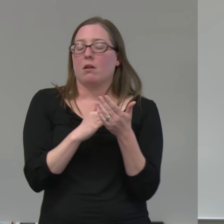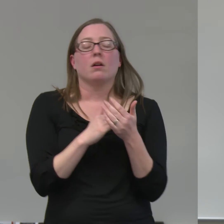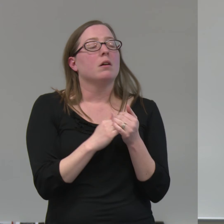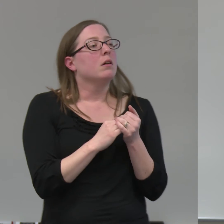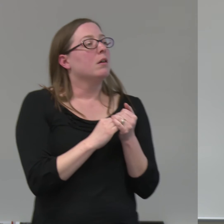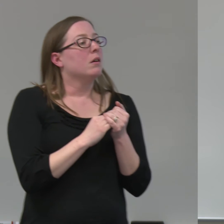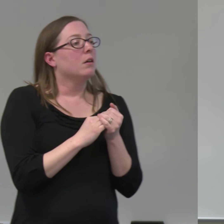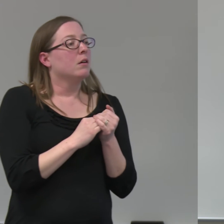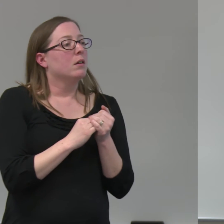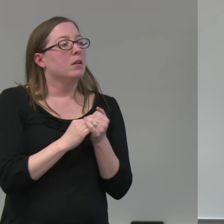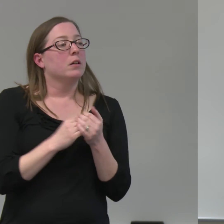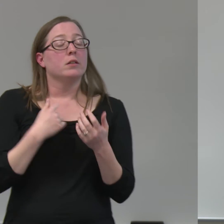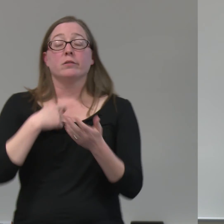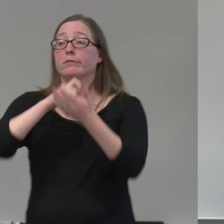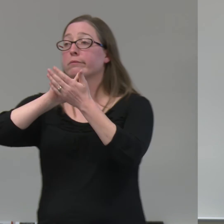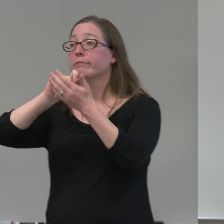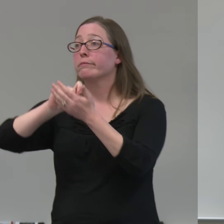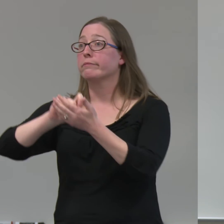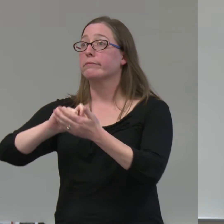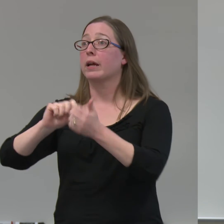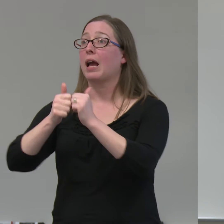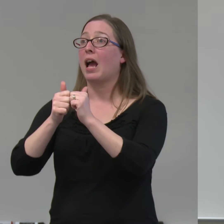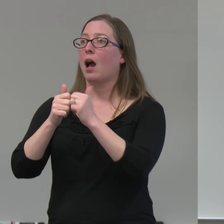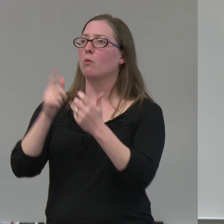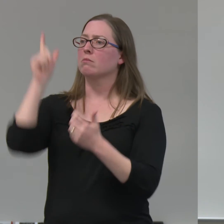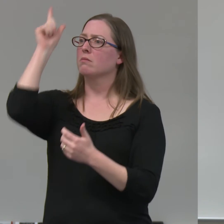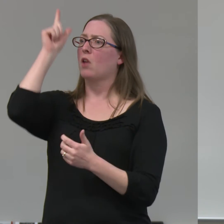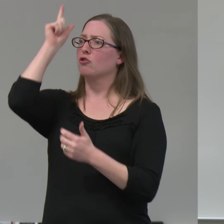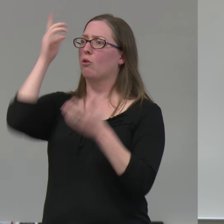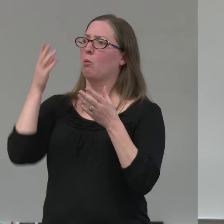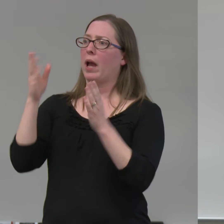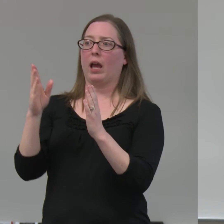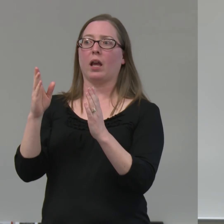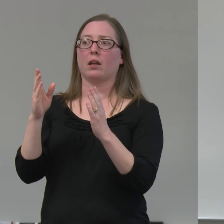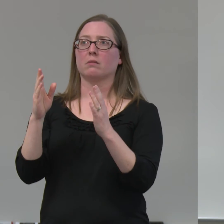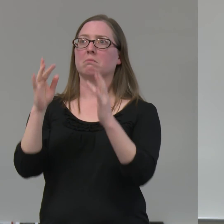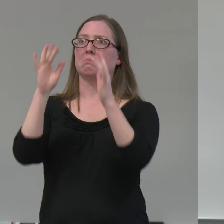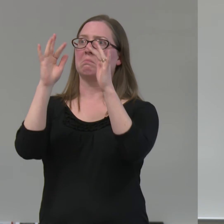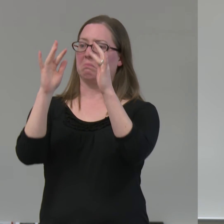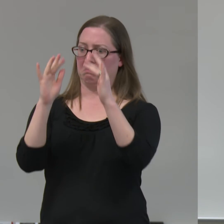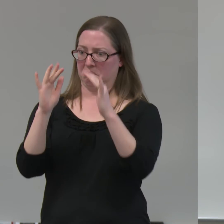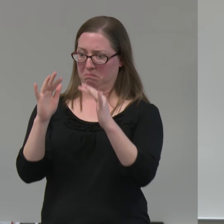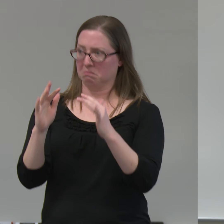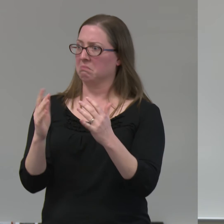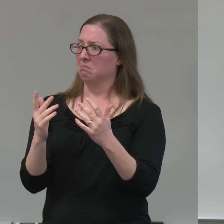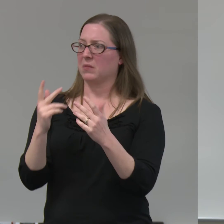You want to write this in a very logical manner. Figure out some way that works.